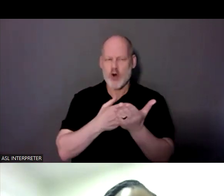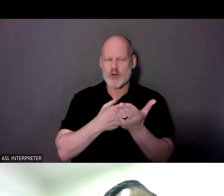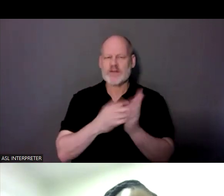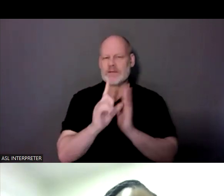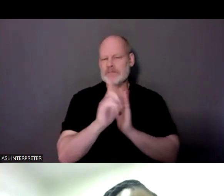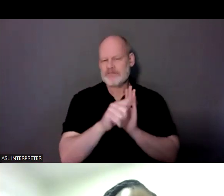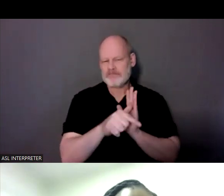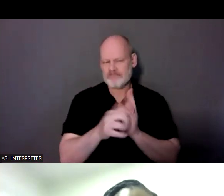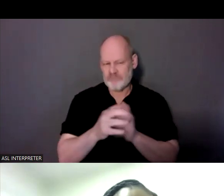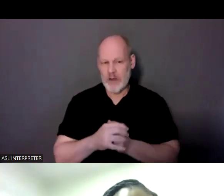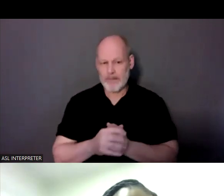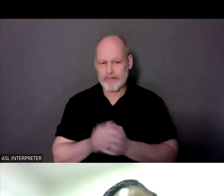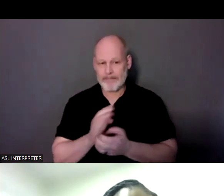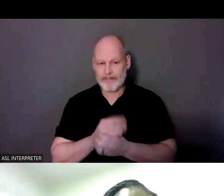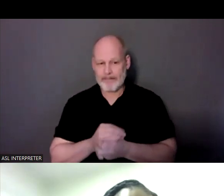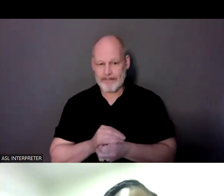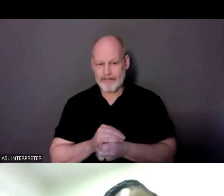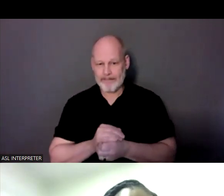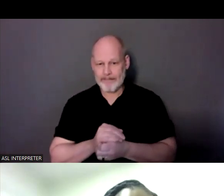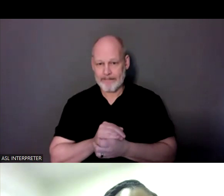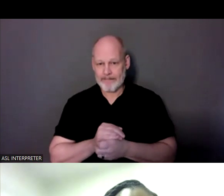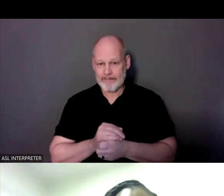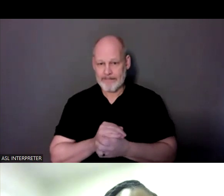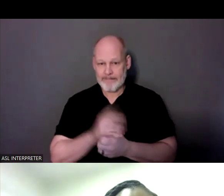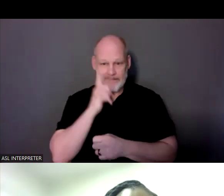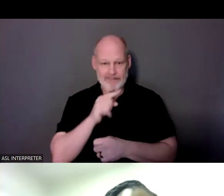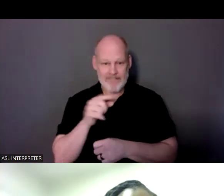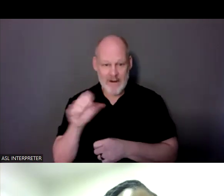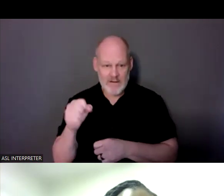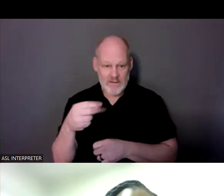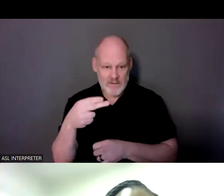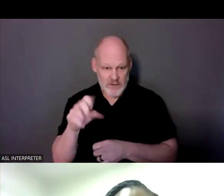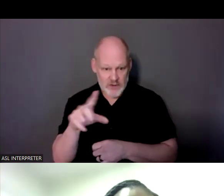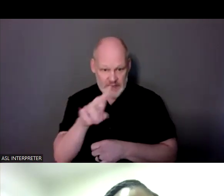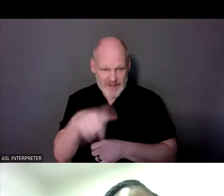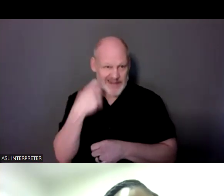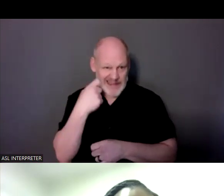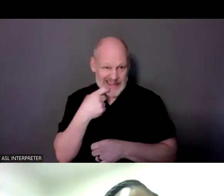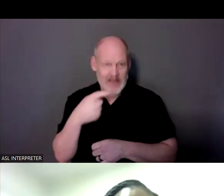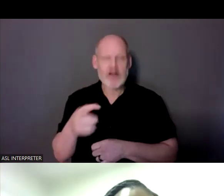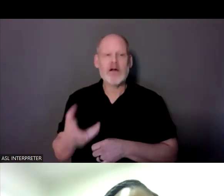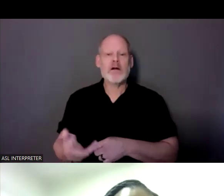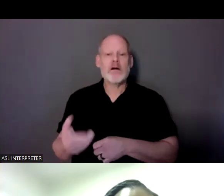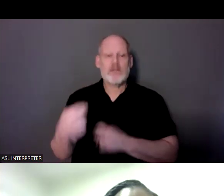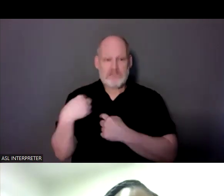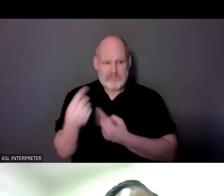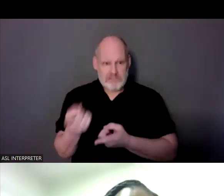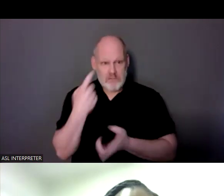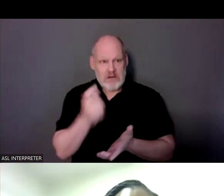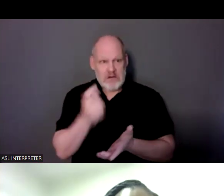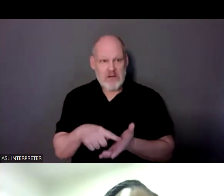but we actually and Shelby just put in it, we had a 10% increase from the previous year